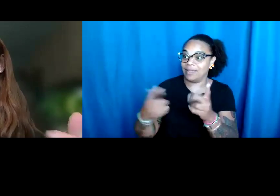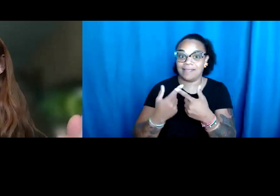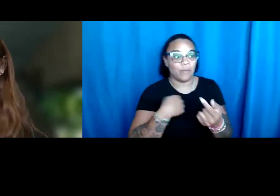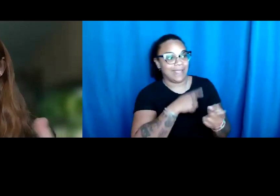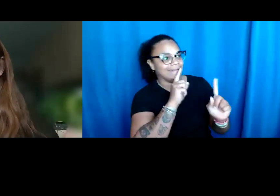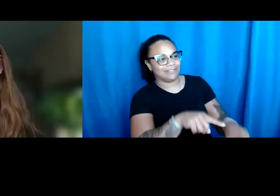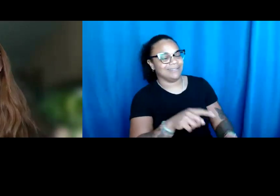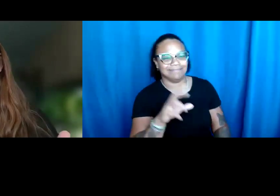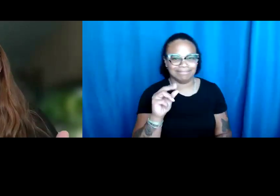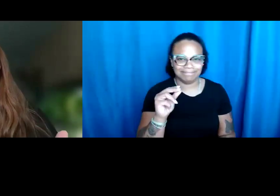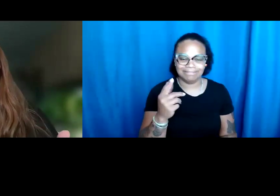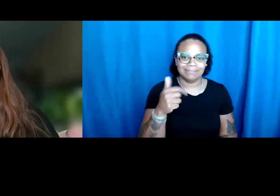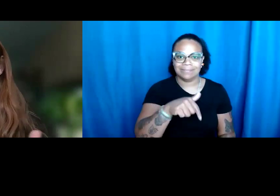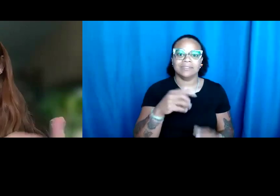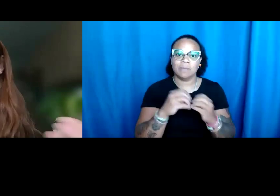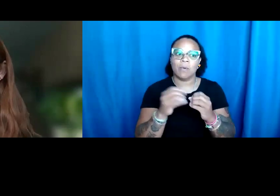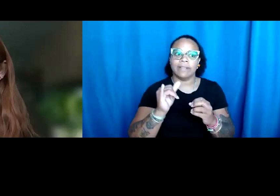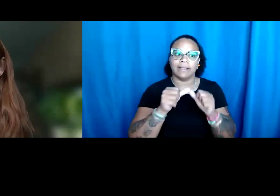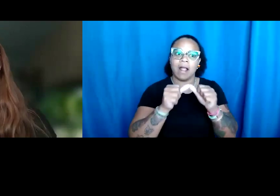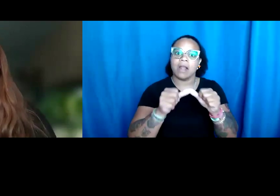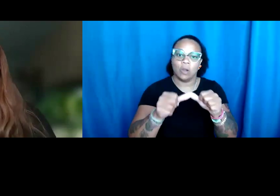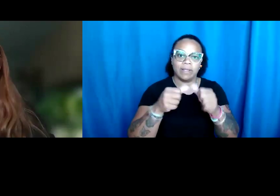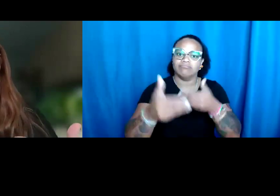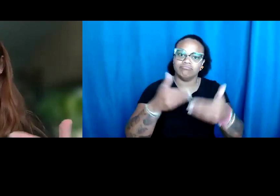Instead this is an ongoing process where we are going to work with you, we are going to